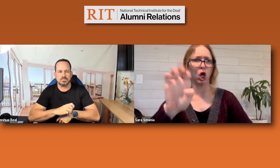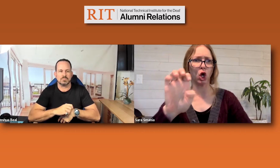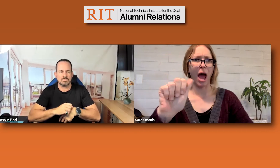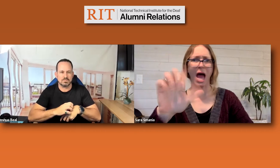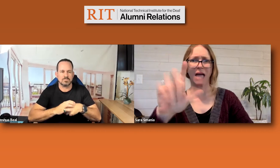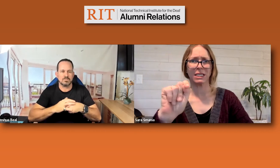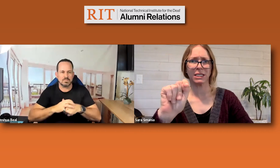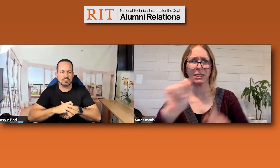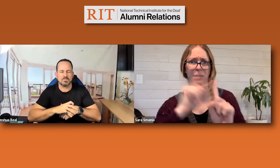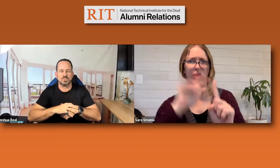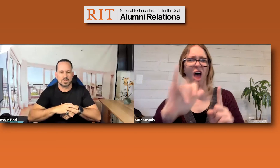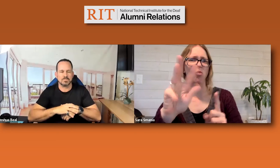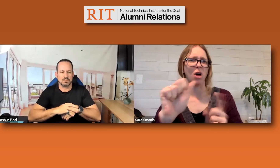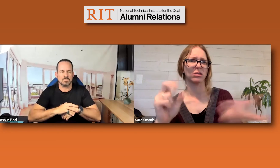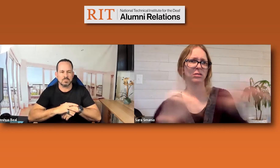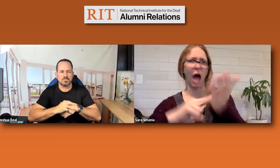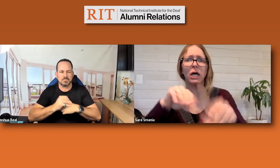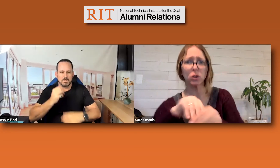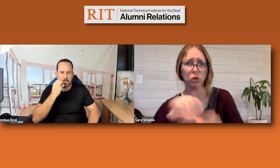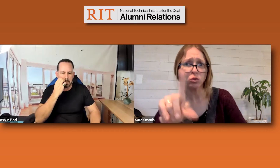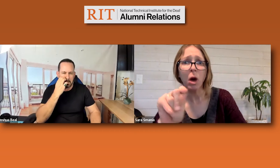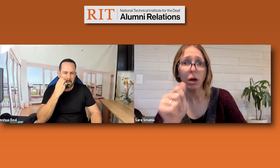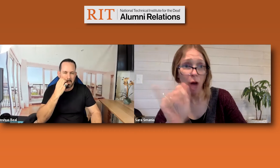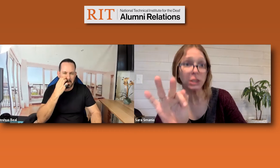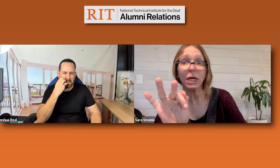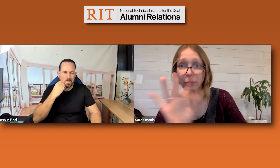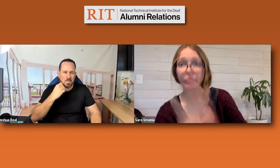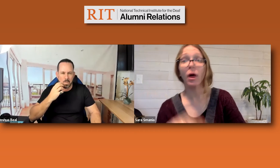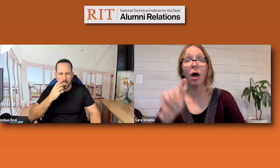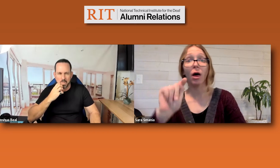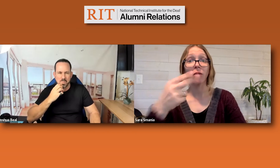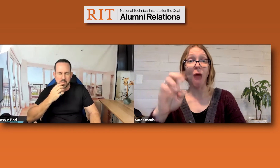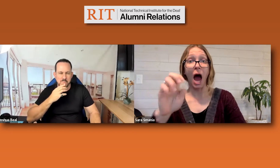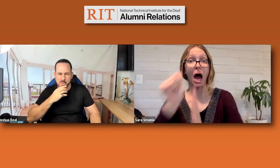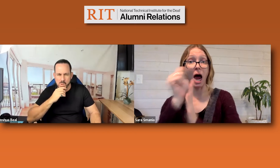And this is because of the SECURE Act that was signed in 2019.